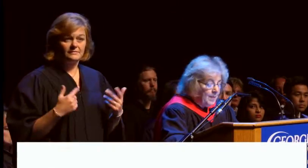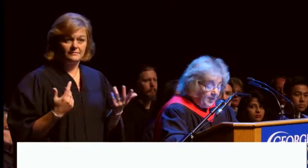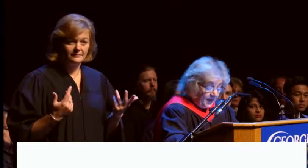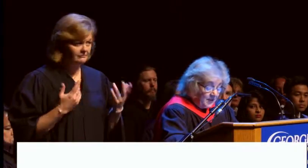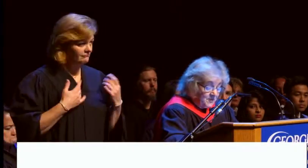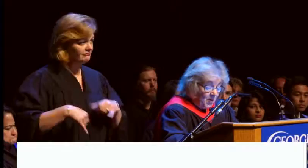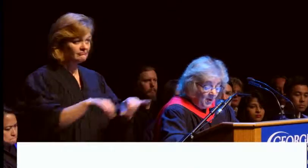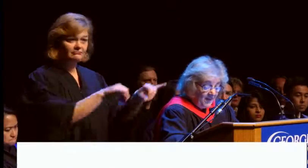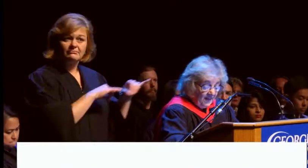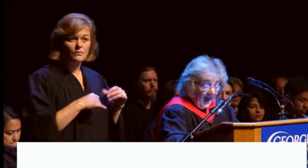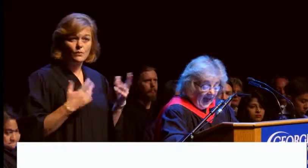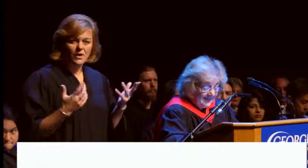BUT THERE IS MORE THAN THAT.